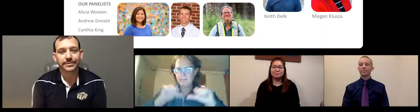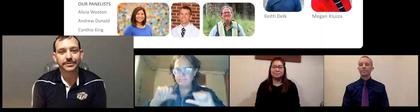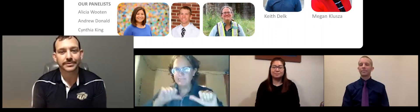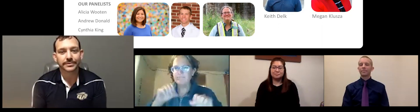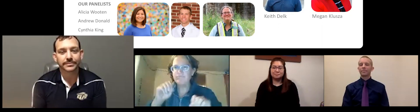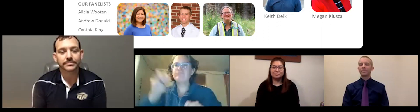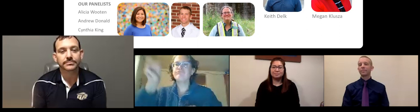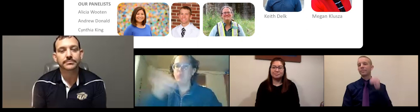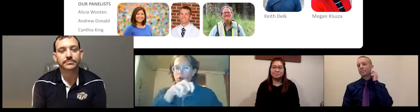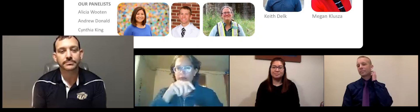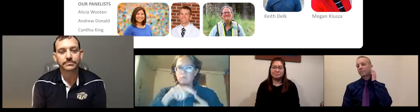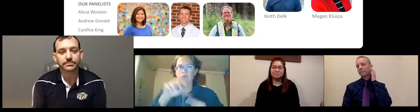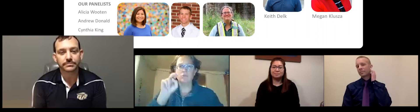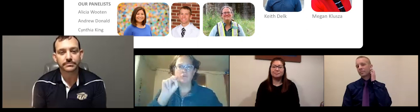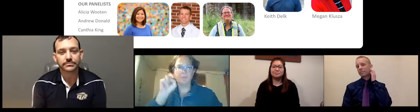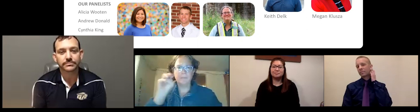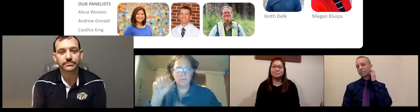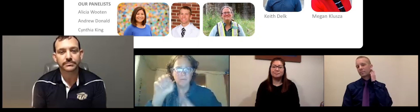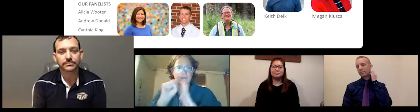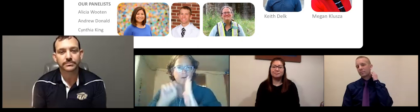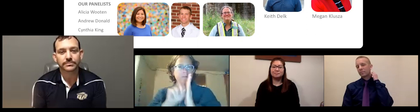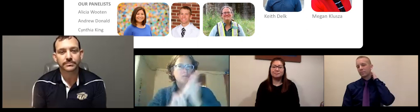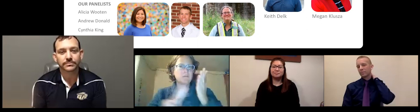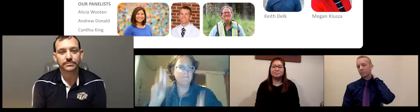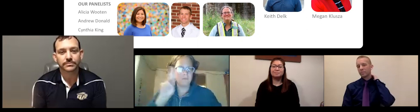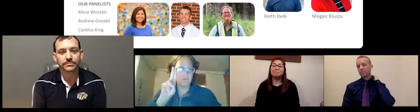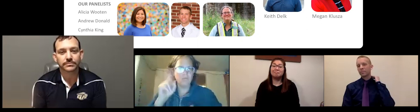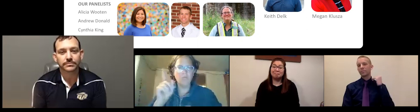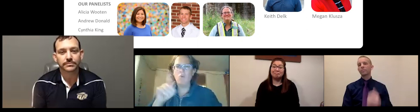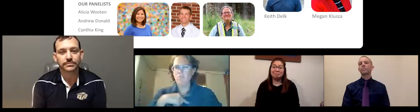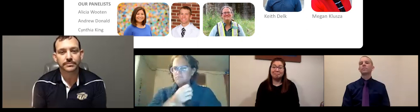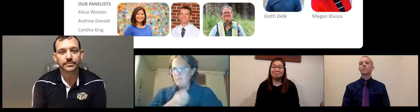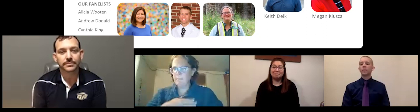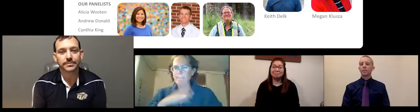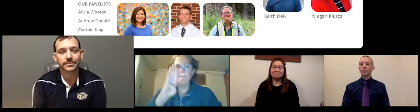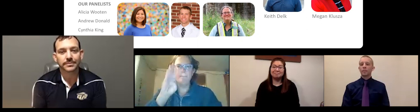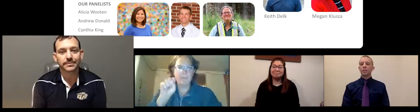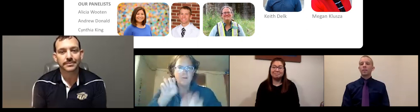I wanted to focus more, on science careers. And so, I changed universities,